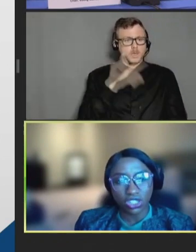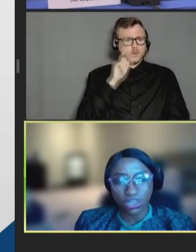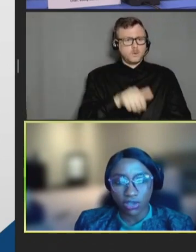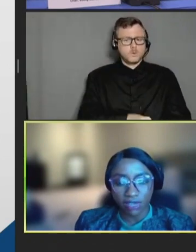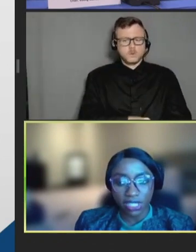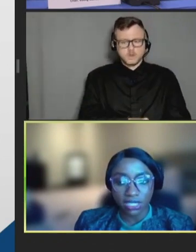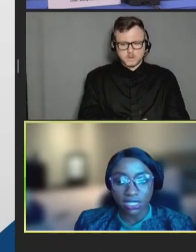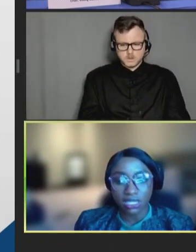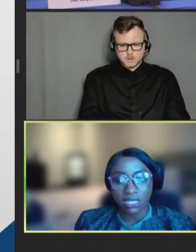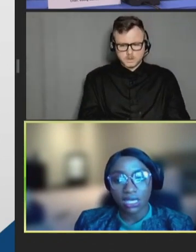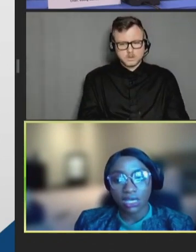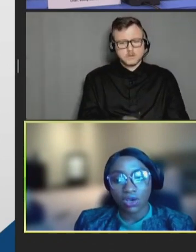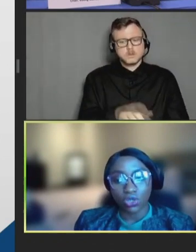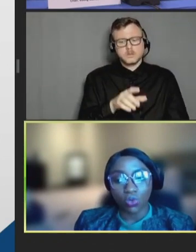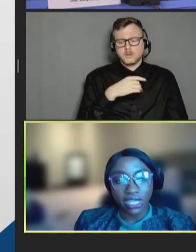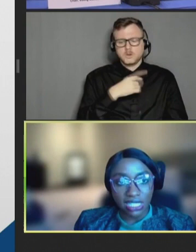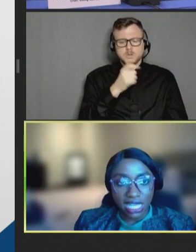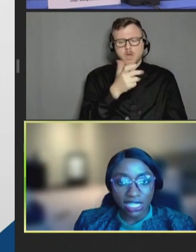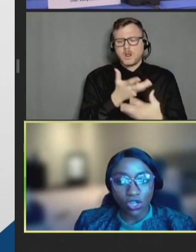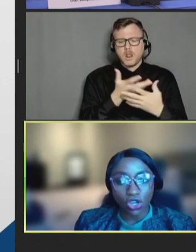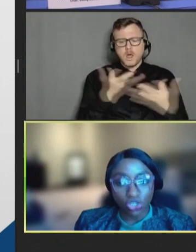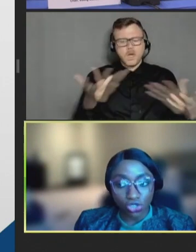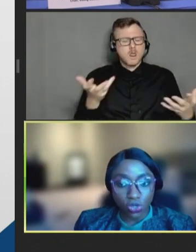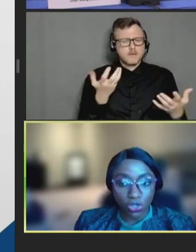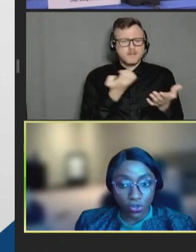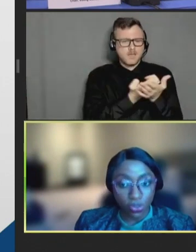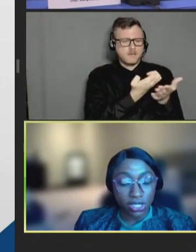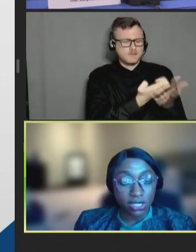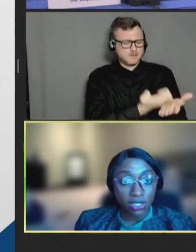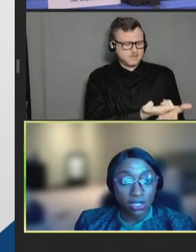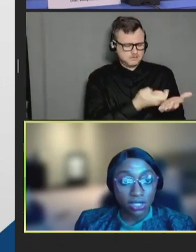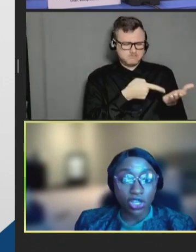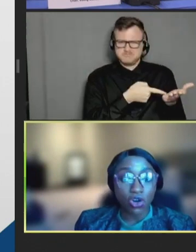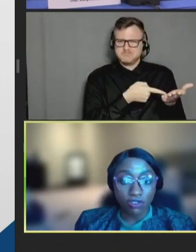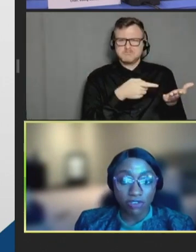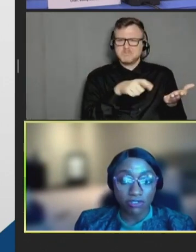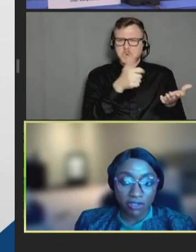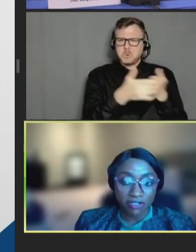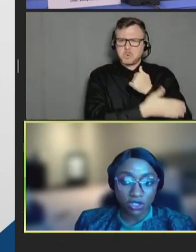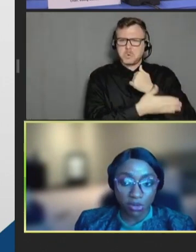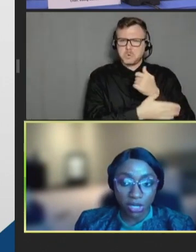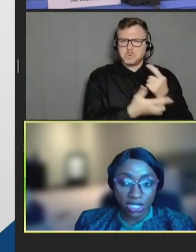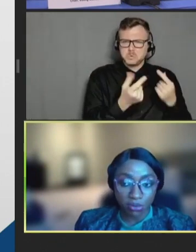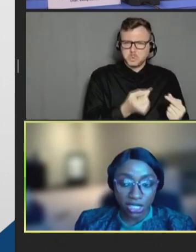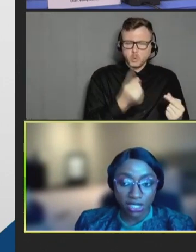a lot of evidence on what exactly countries were doing to recover from the effect of the pandemic.